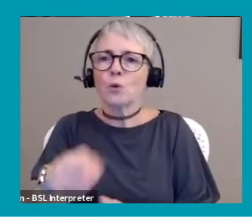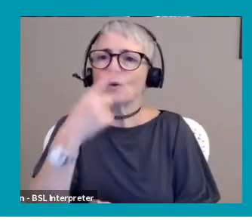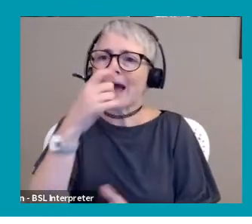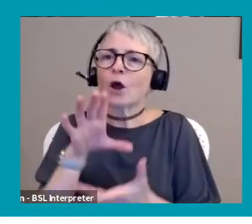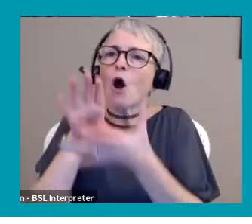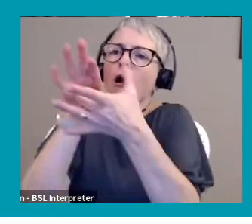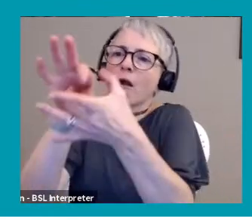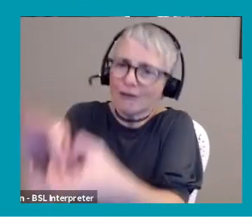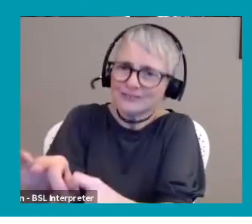Anonymously.